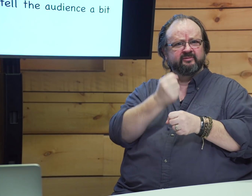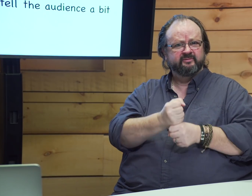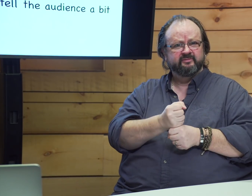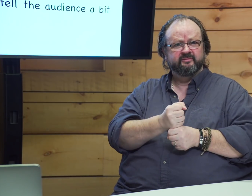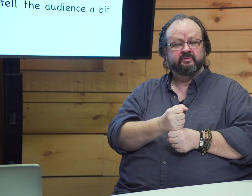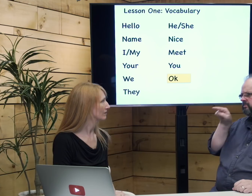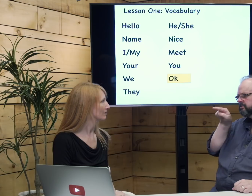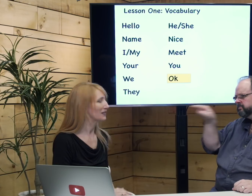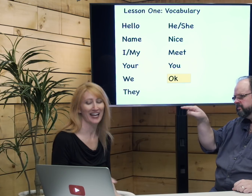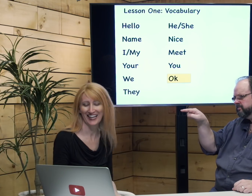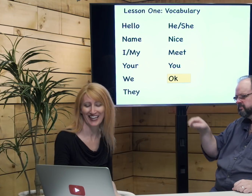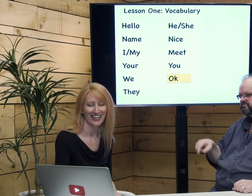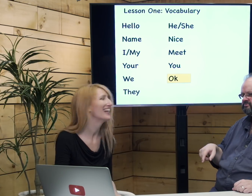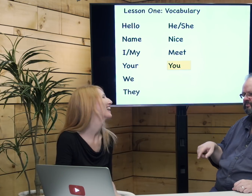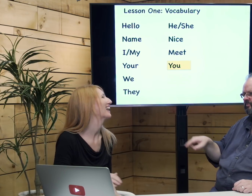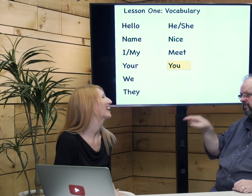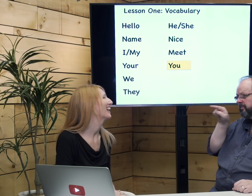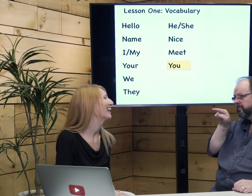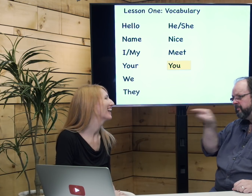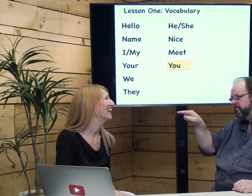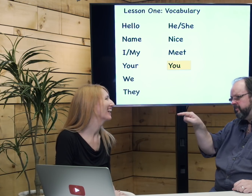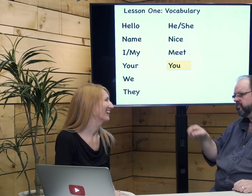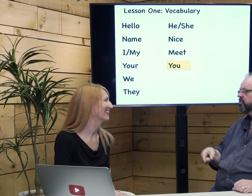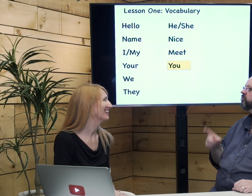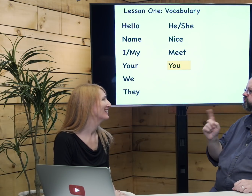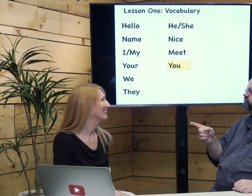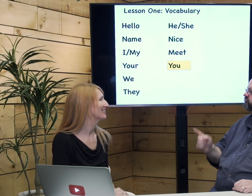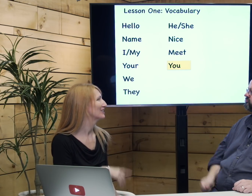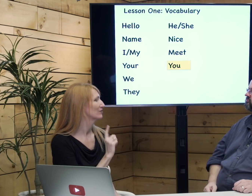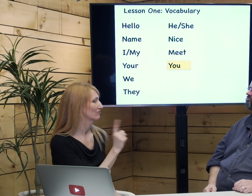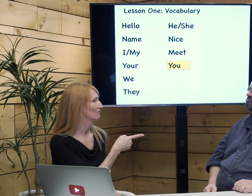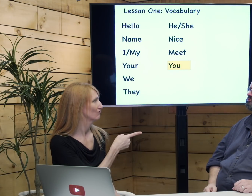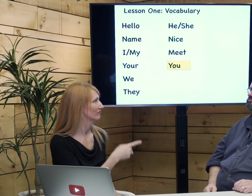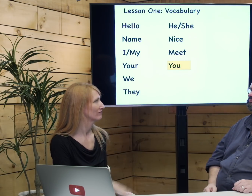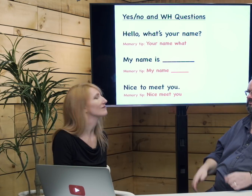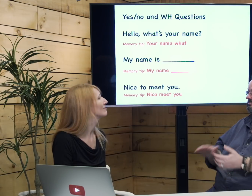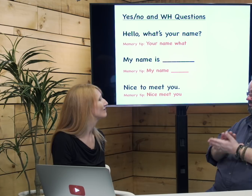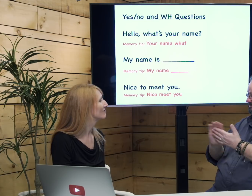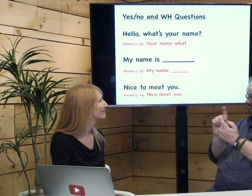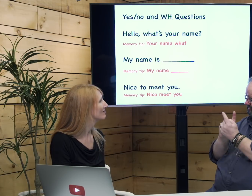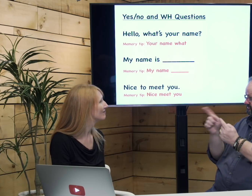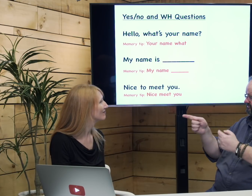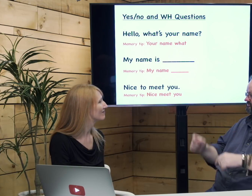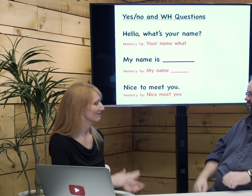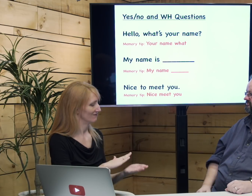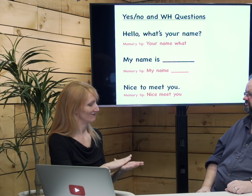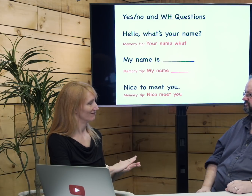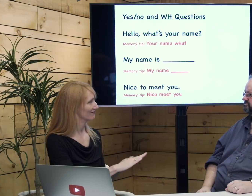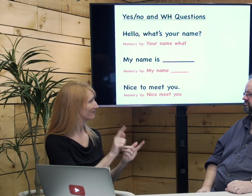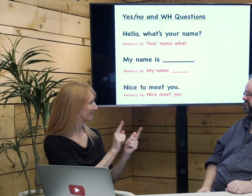A video series where we teach you guys more formal ASL sentences and all